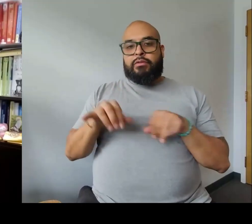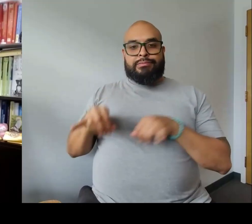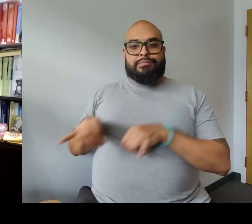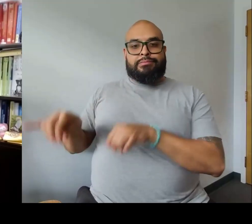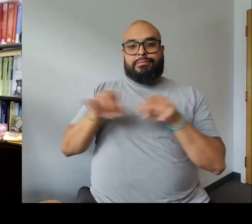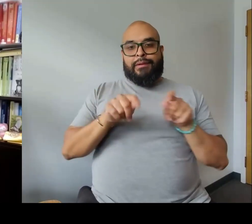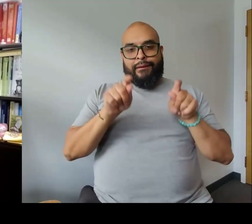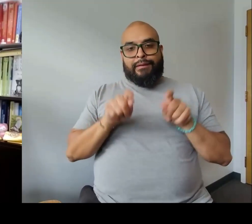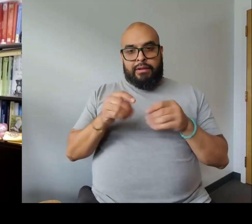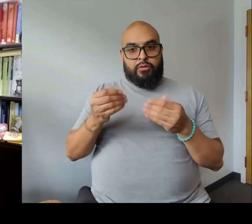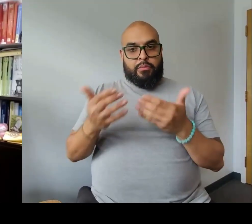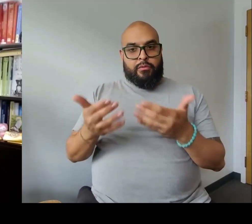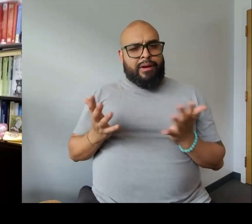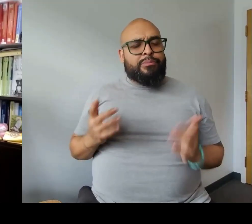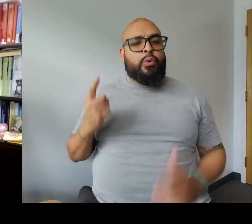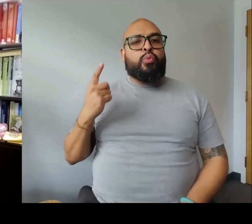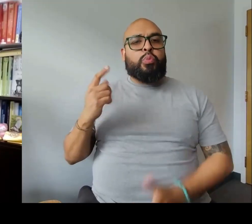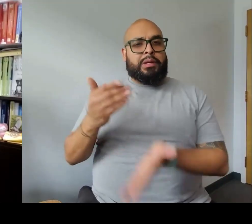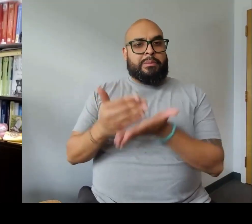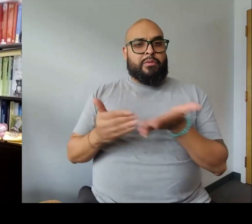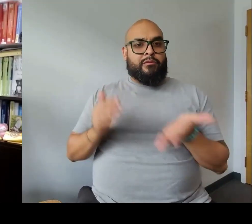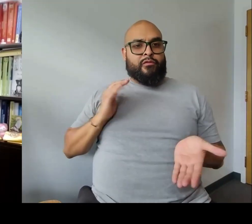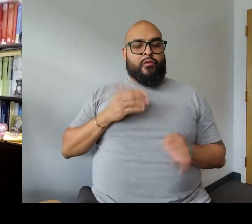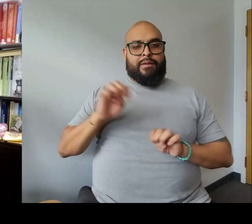But that's just one part of our evaluation.